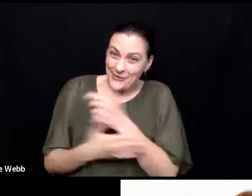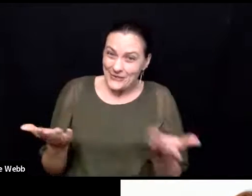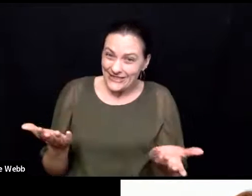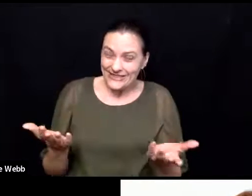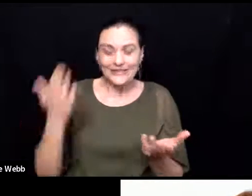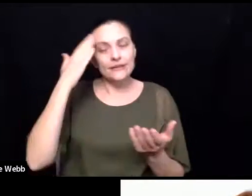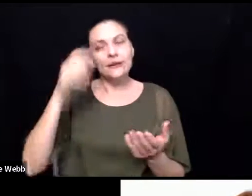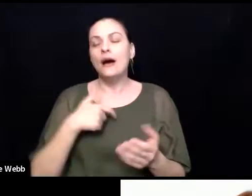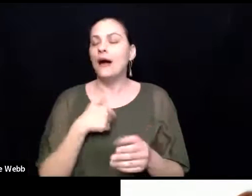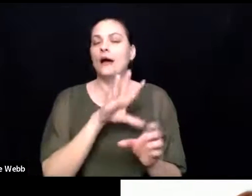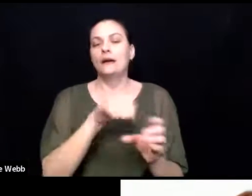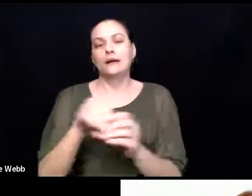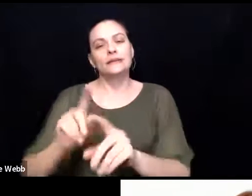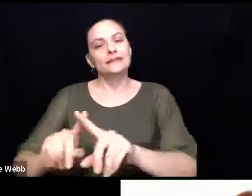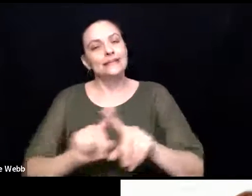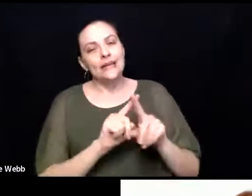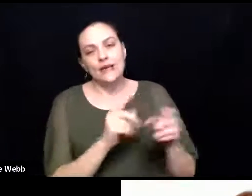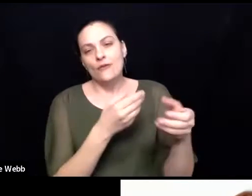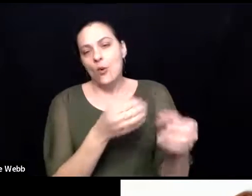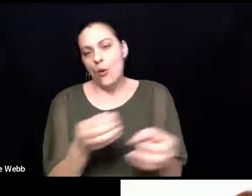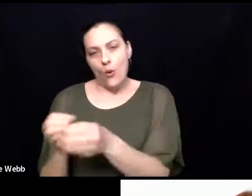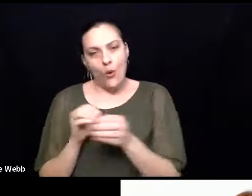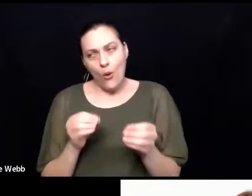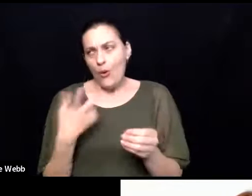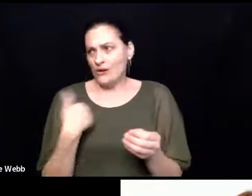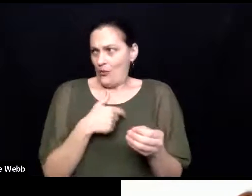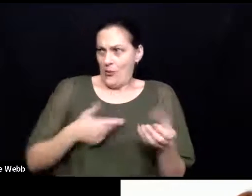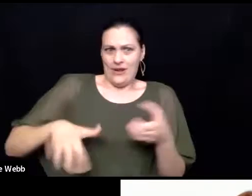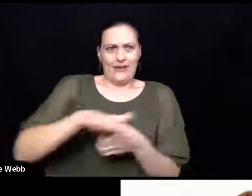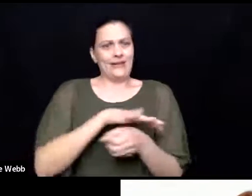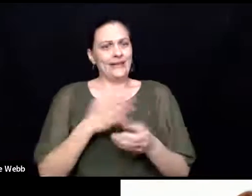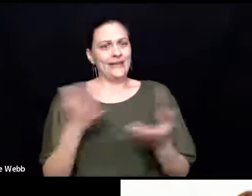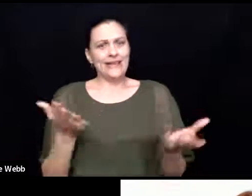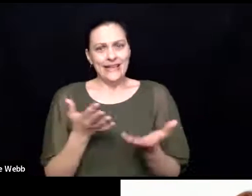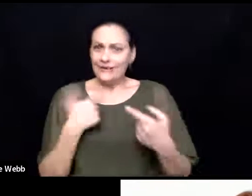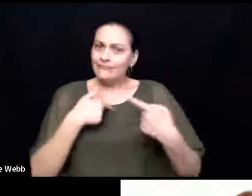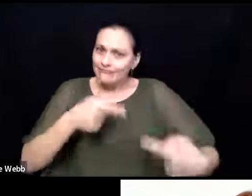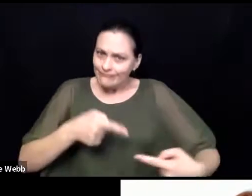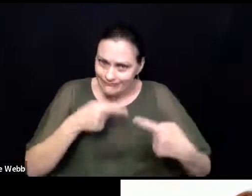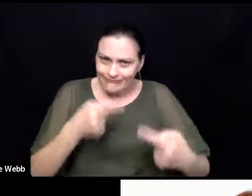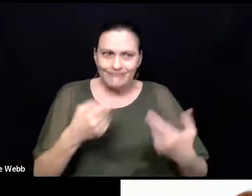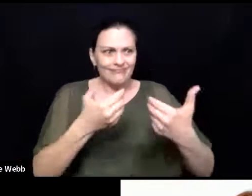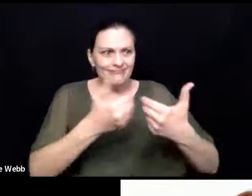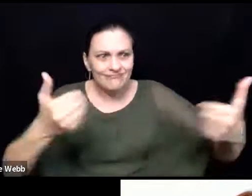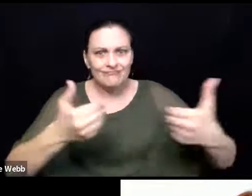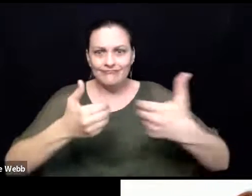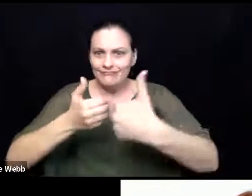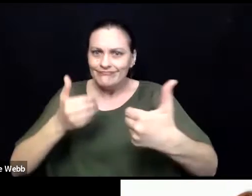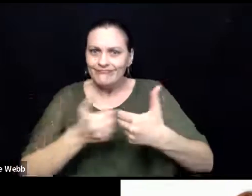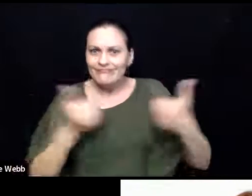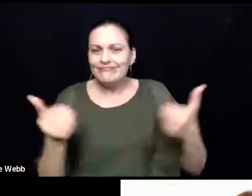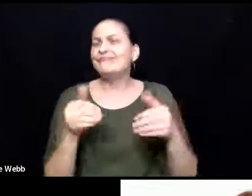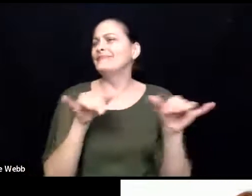rest of the country is in terms of divide and structural issues from education, to housing.